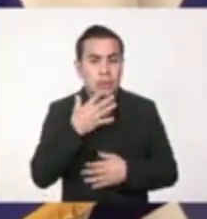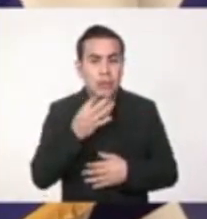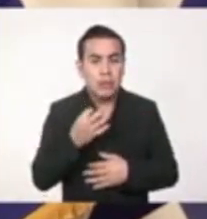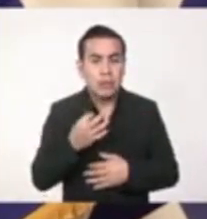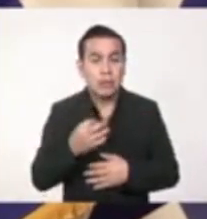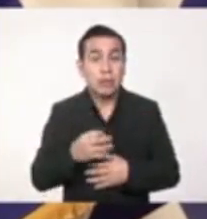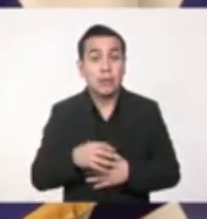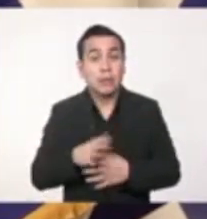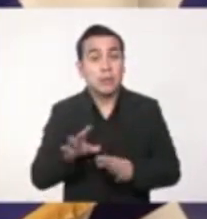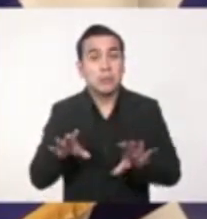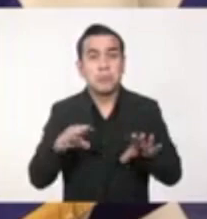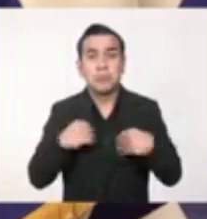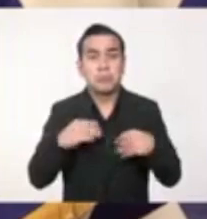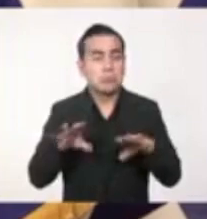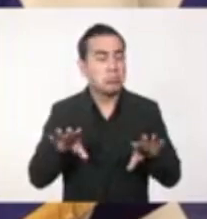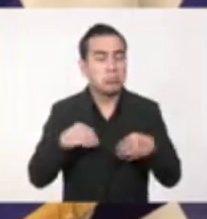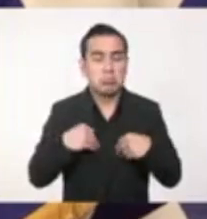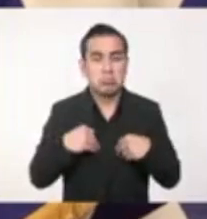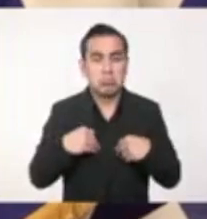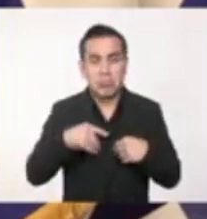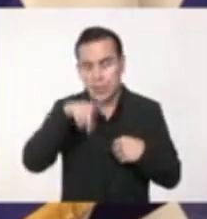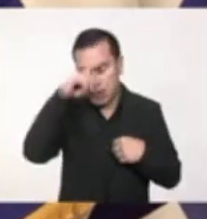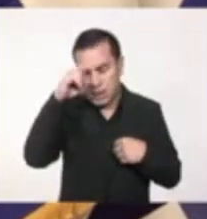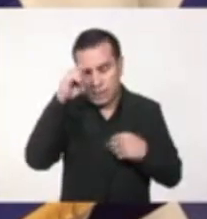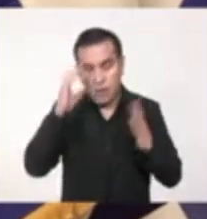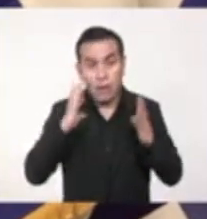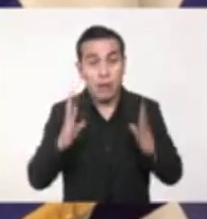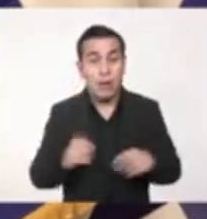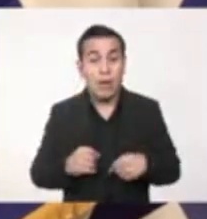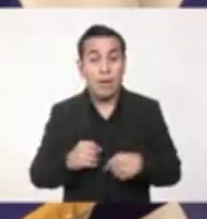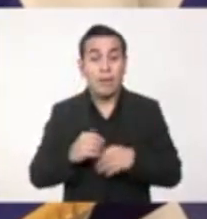They denied, no, no, no, no, no, no. So it was, I'm sure